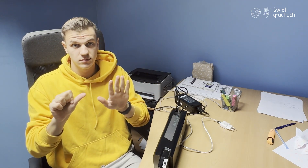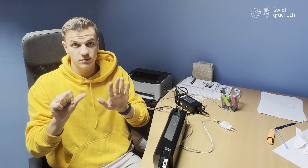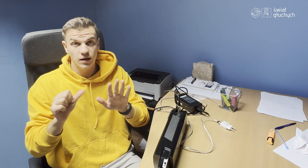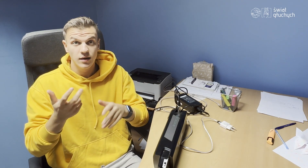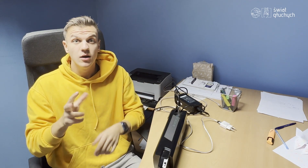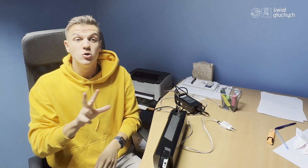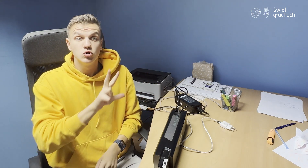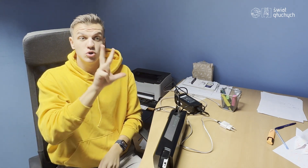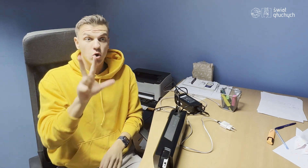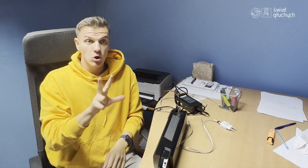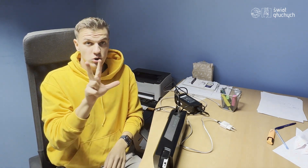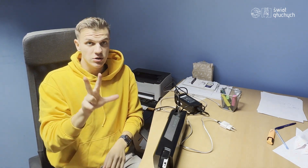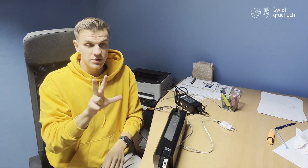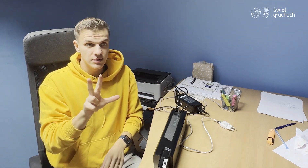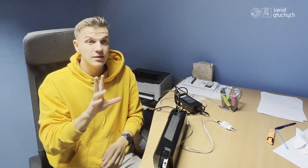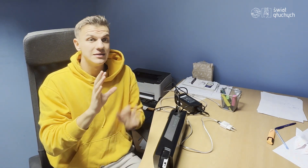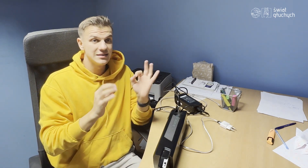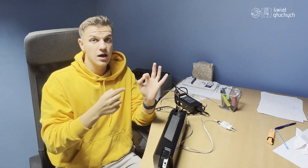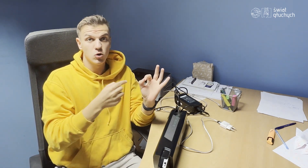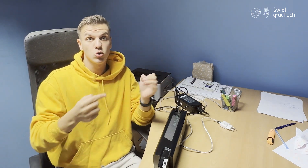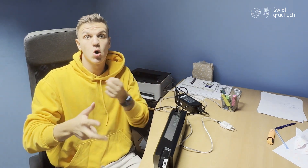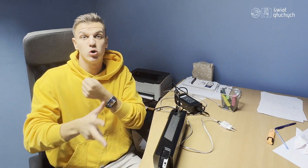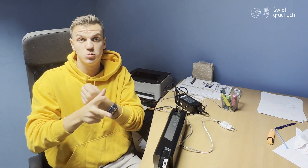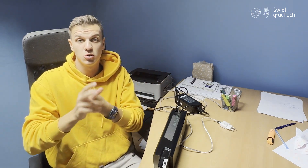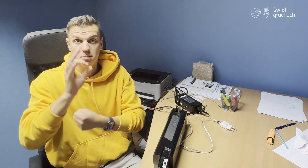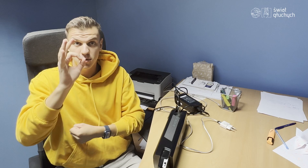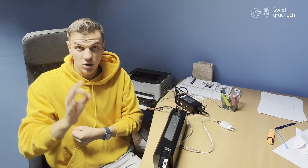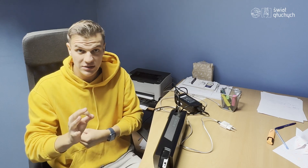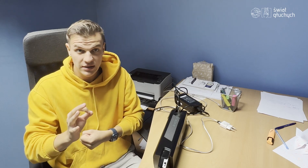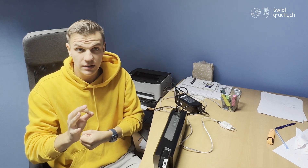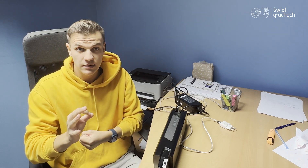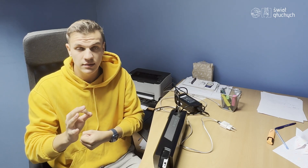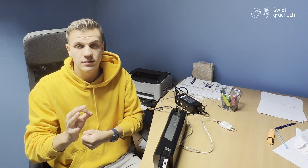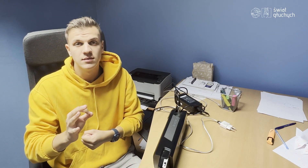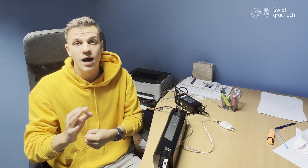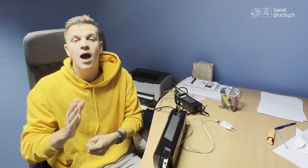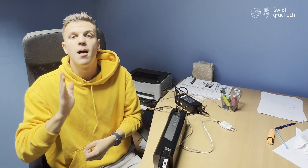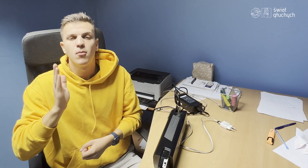The first 3 hours - from 0 to 80%,